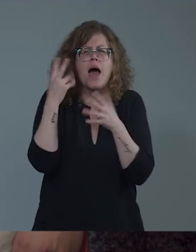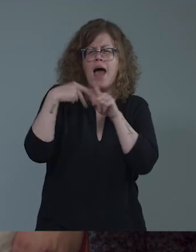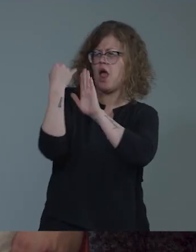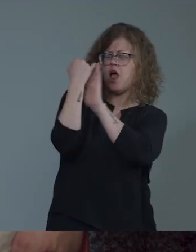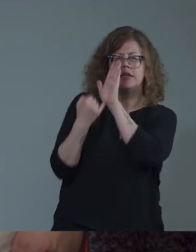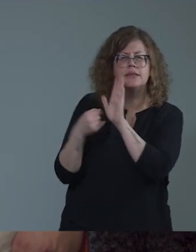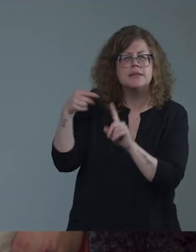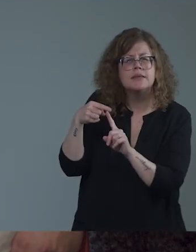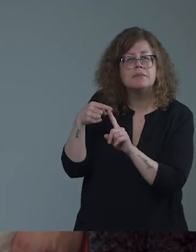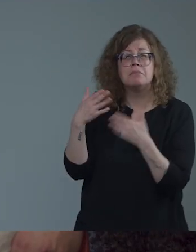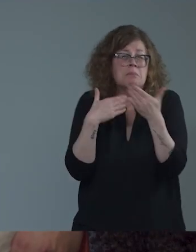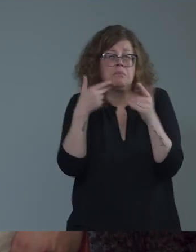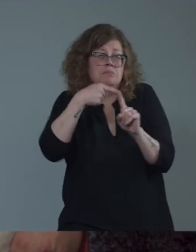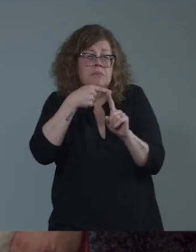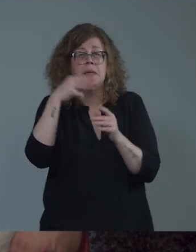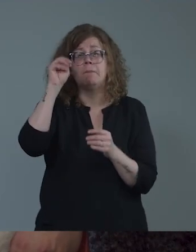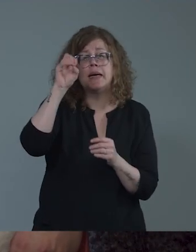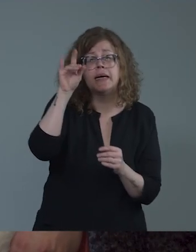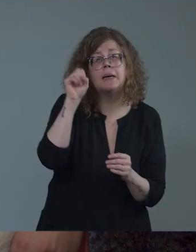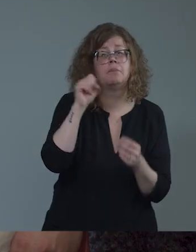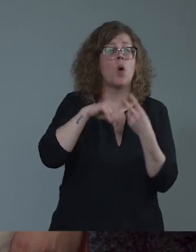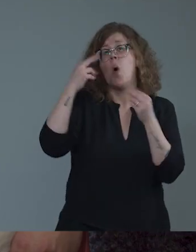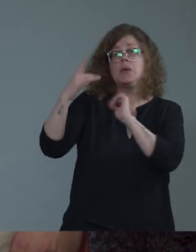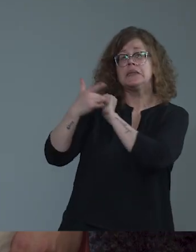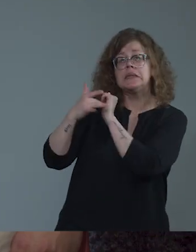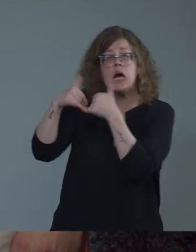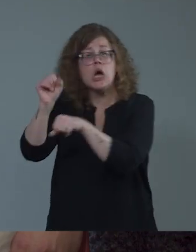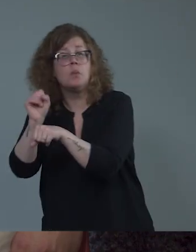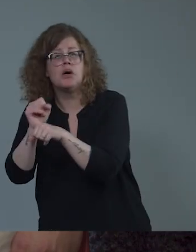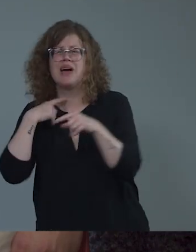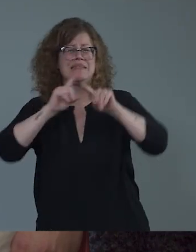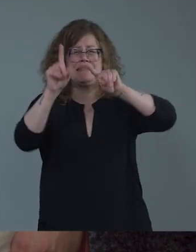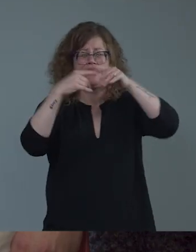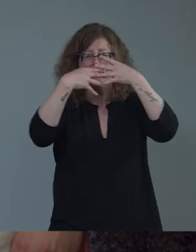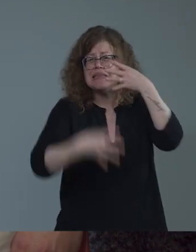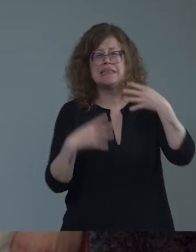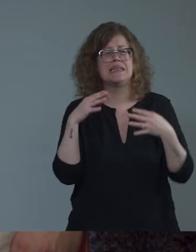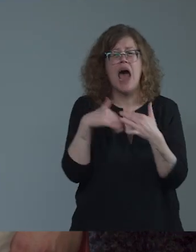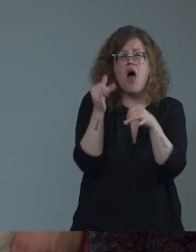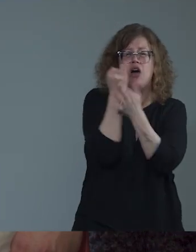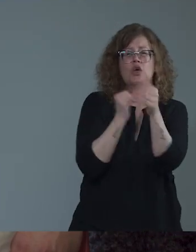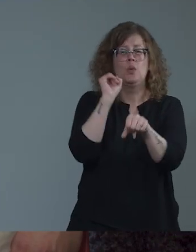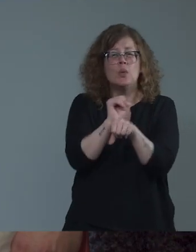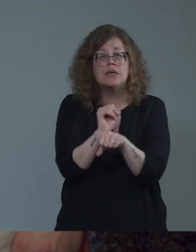the steps. Because, you know, CADA provided such a really fantastic list of things that